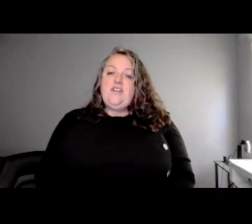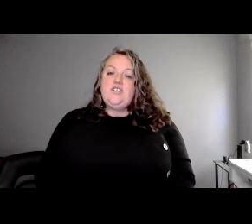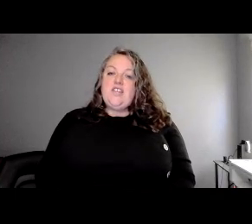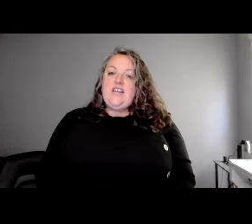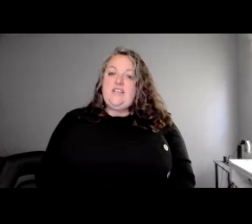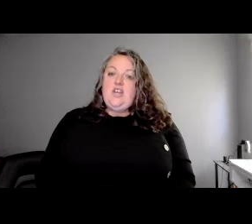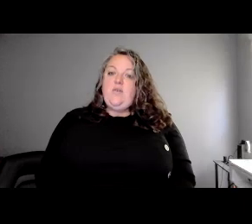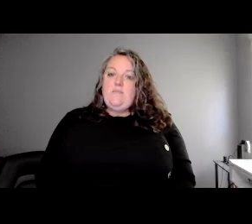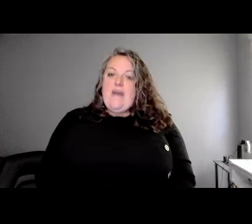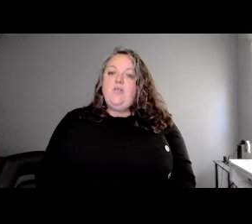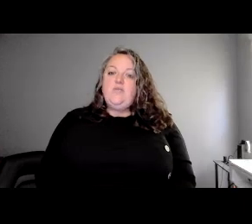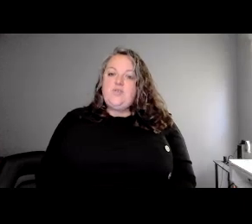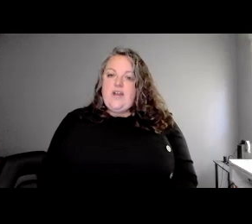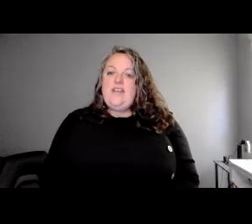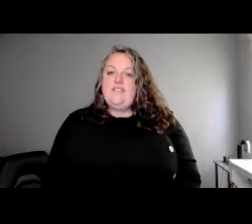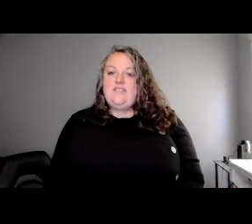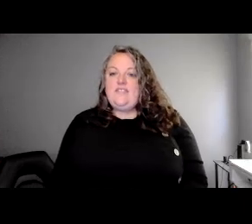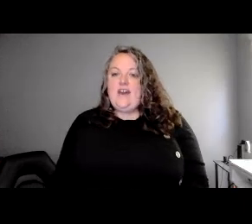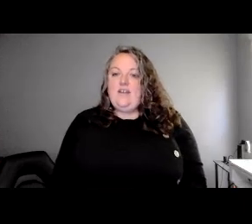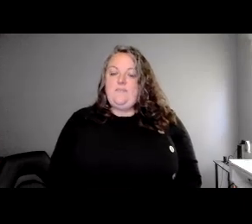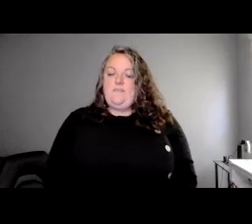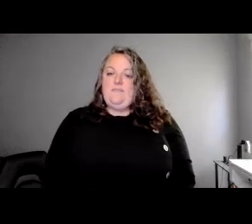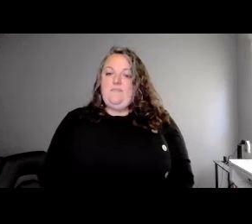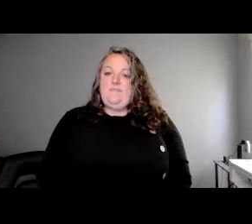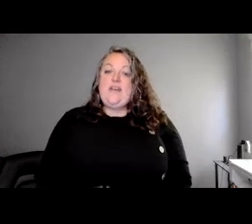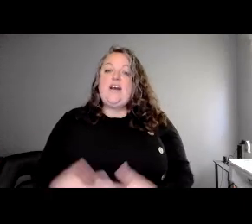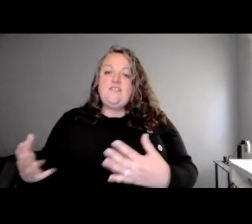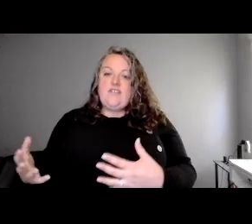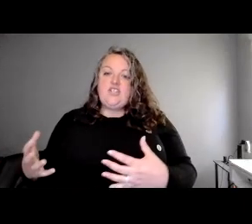then there's like, you know, the mounds, right? [Patricia Martin] Yeah. [Franly] That because of